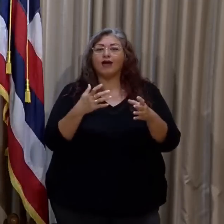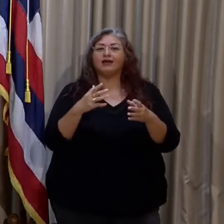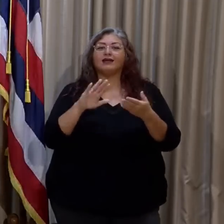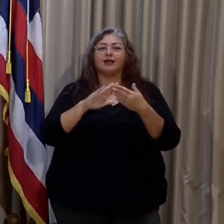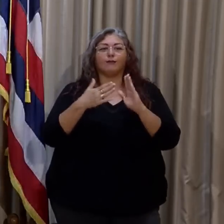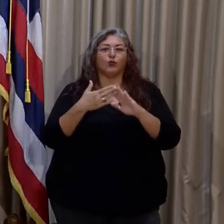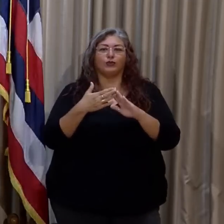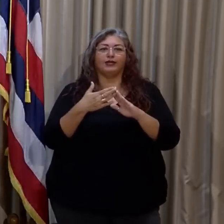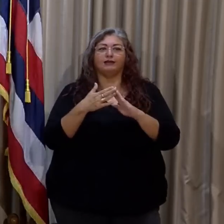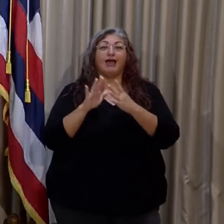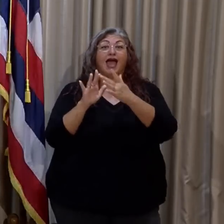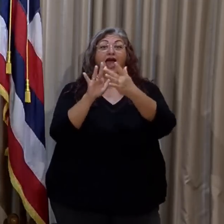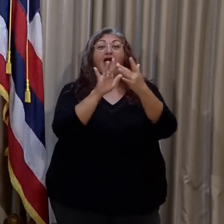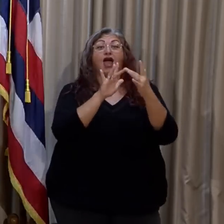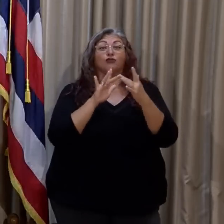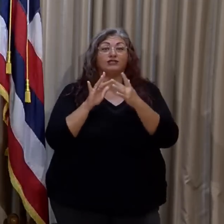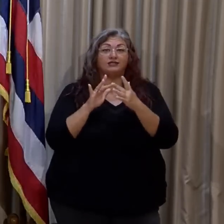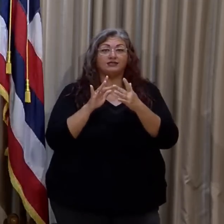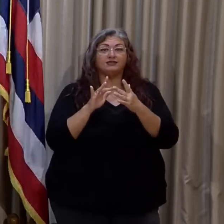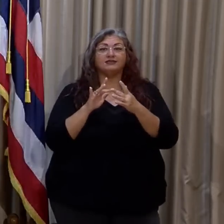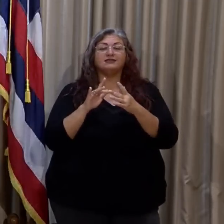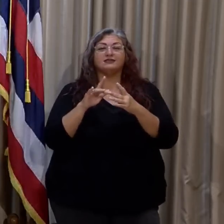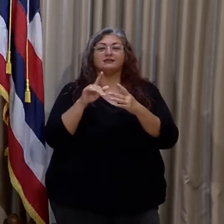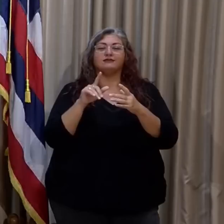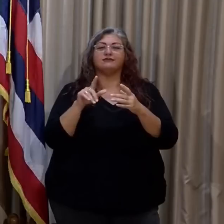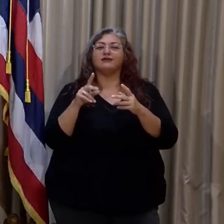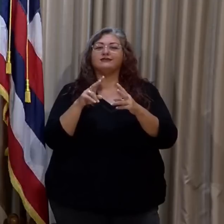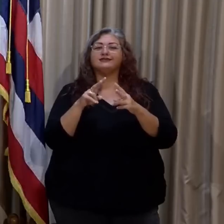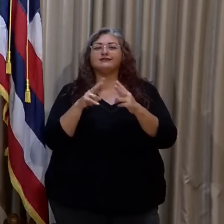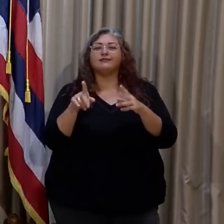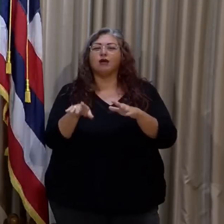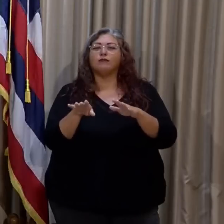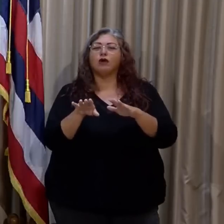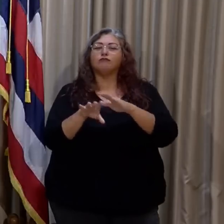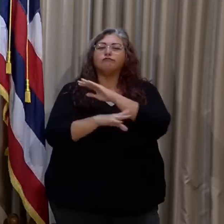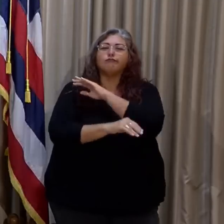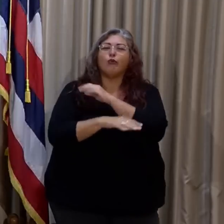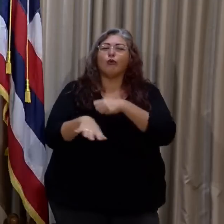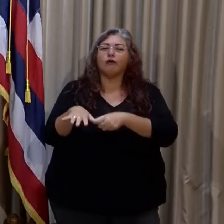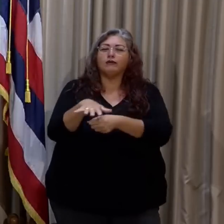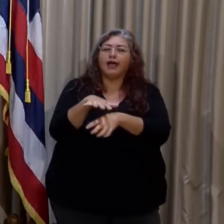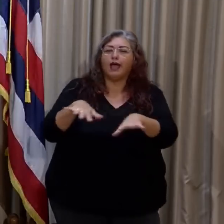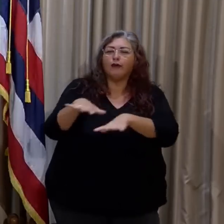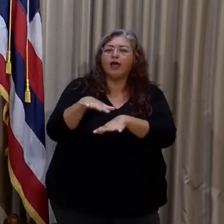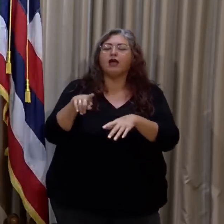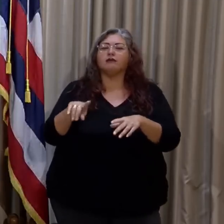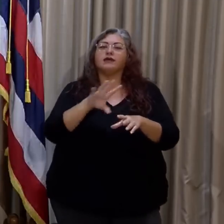HAD A CONFIRMED CASE, AND THE RESULT OF COMMITTEE OUTREACH THAT WE HAVE BEEN DOING IN